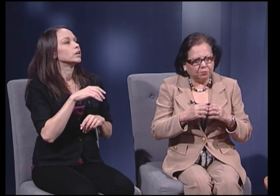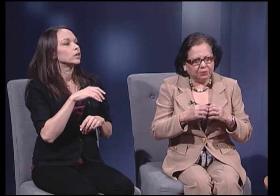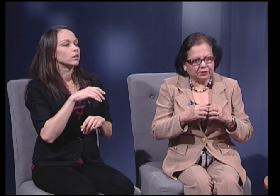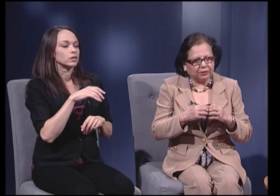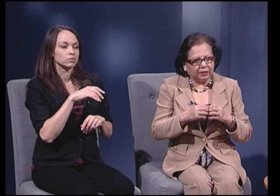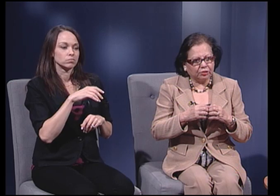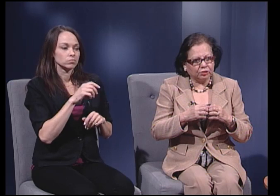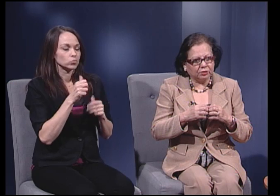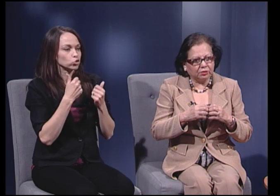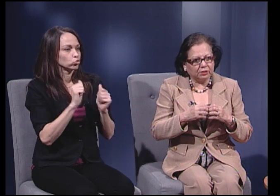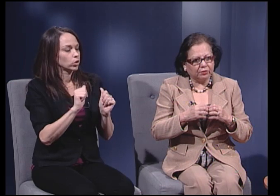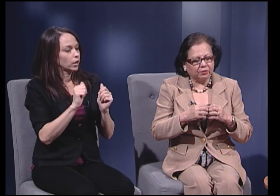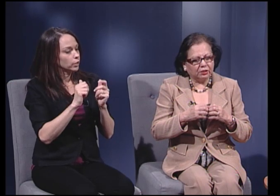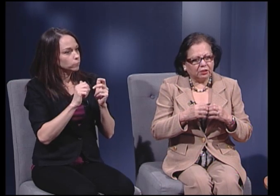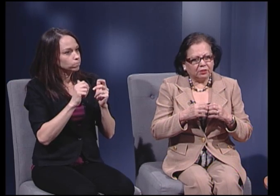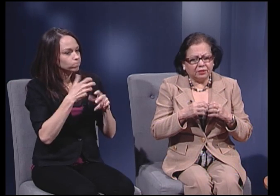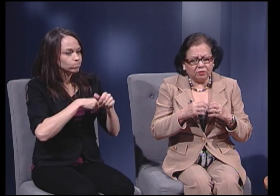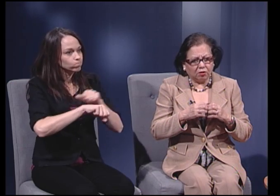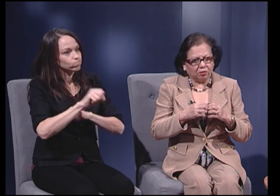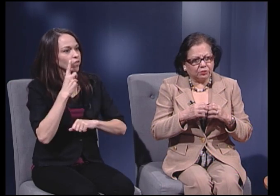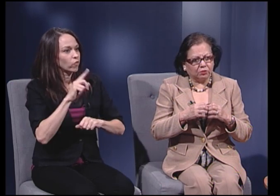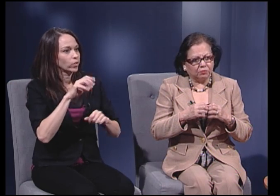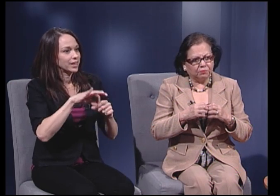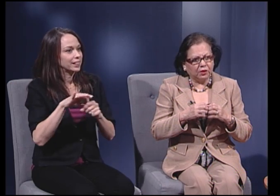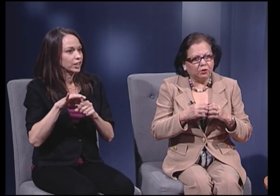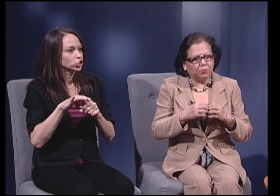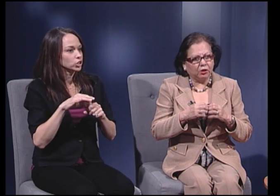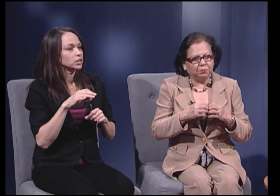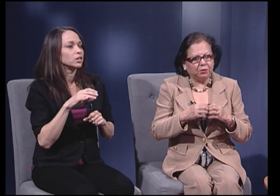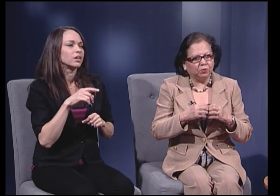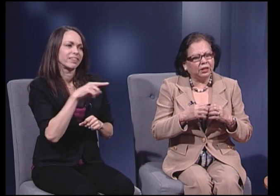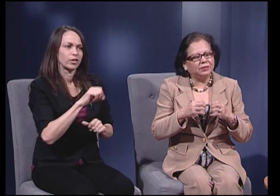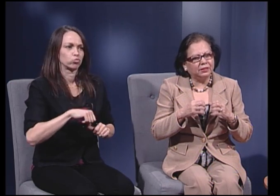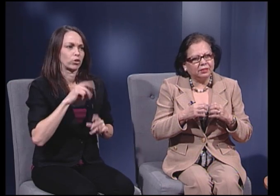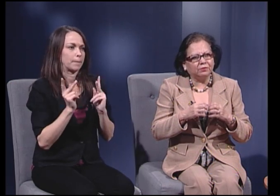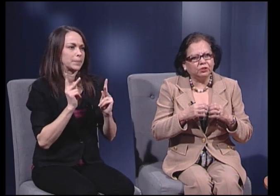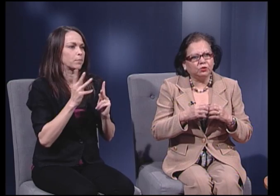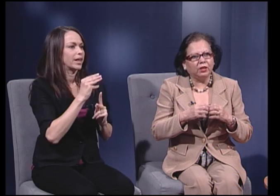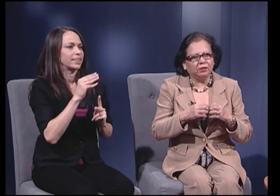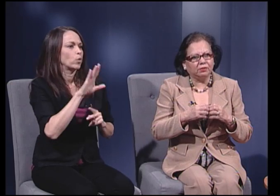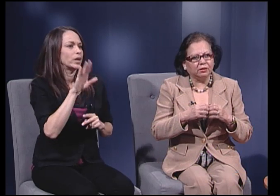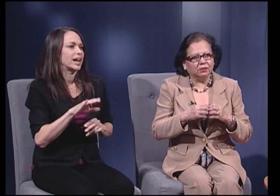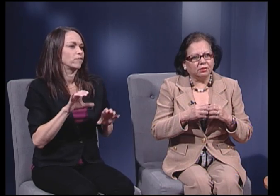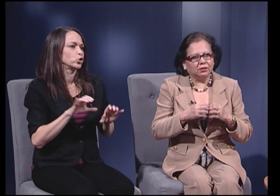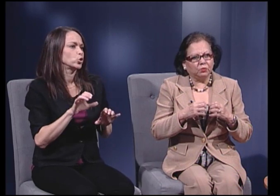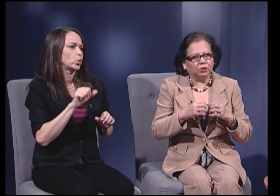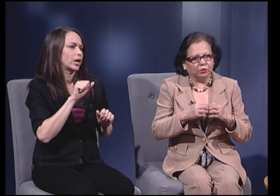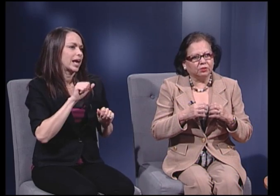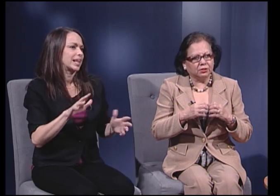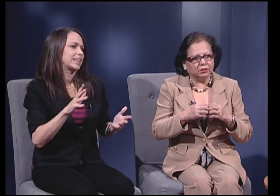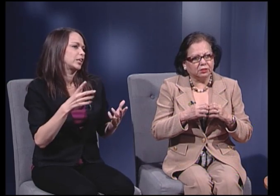to put this election together, they're also very proud people and they would never do anything that would hurt the system